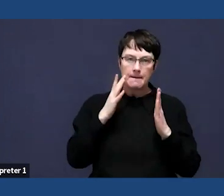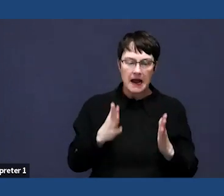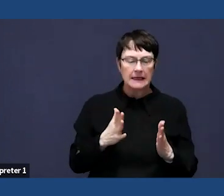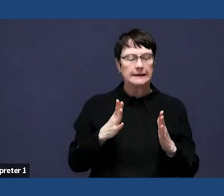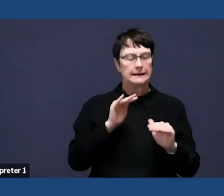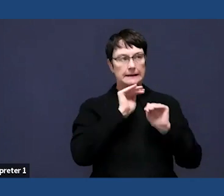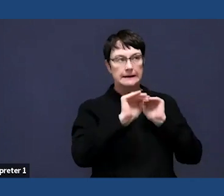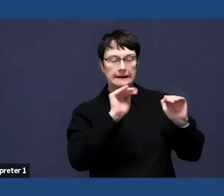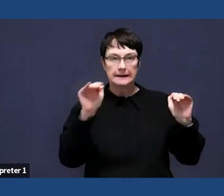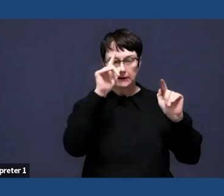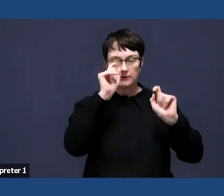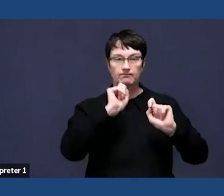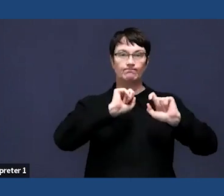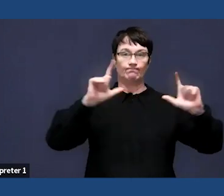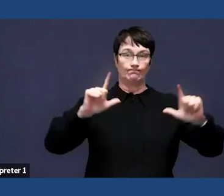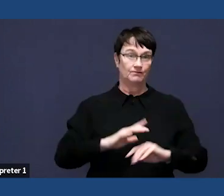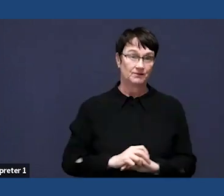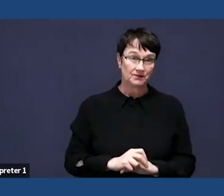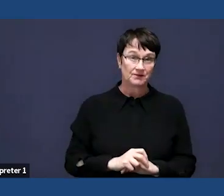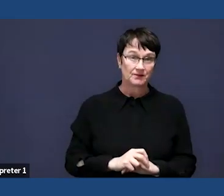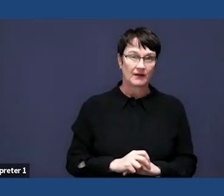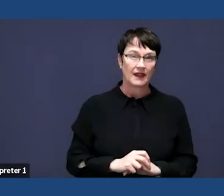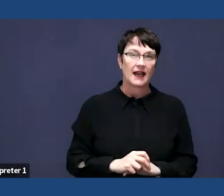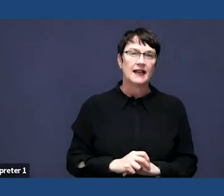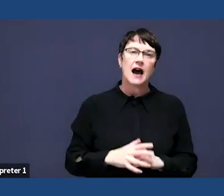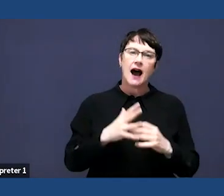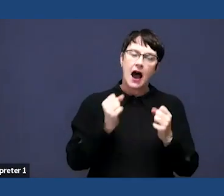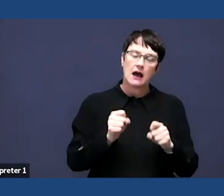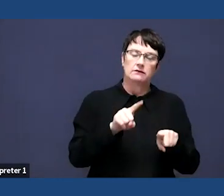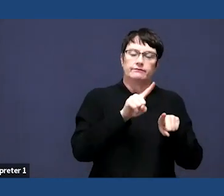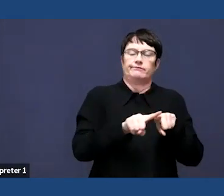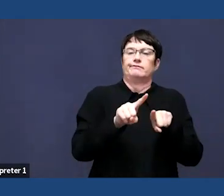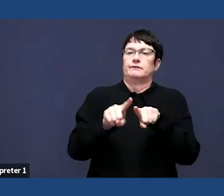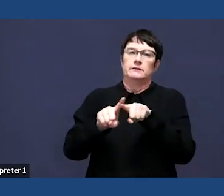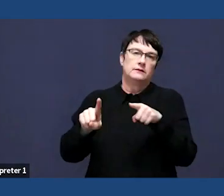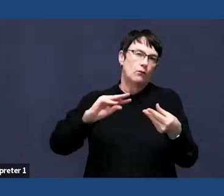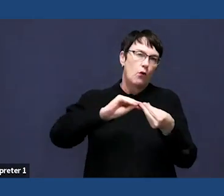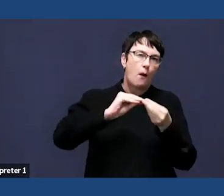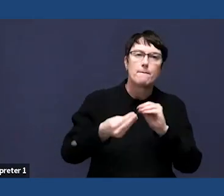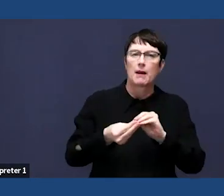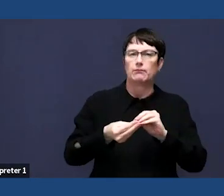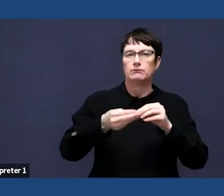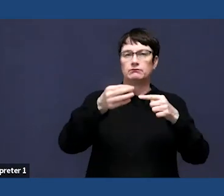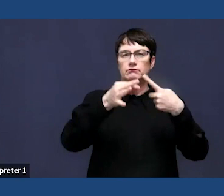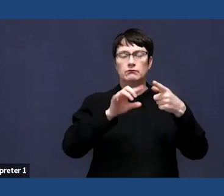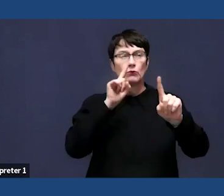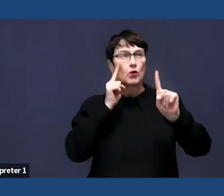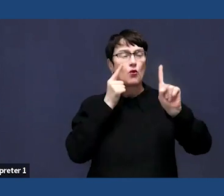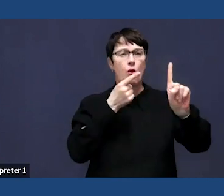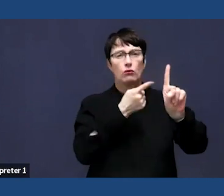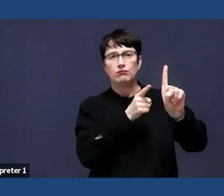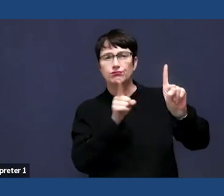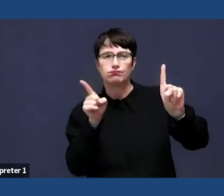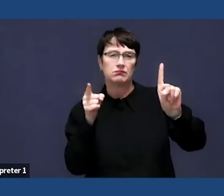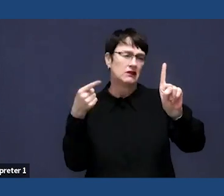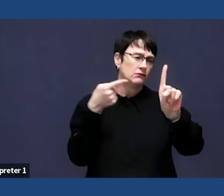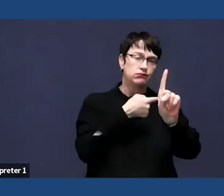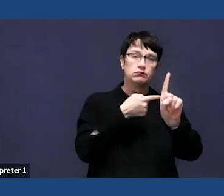This global demographic change has made visible existing gaps and laws and programs for older persons.